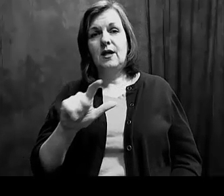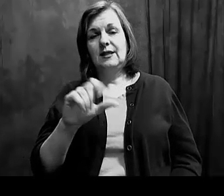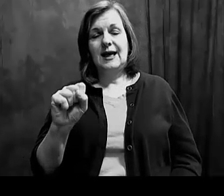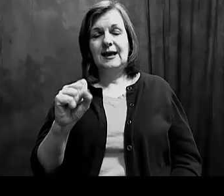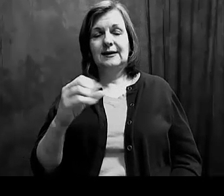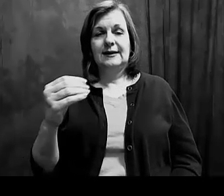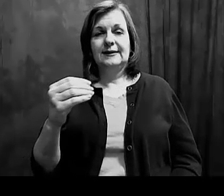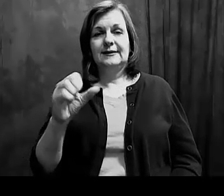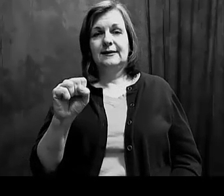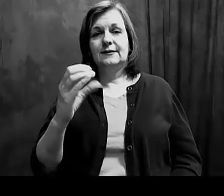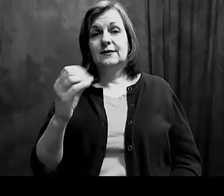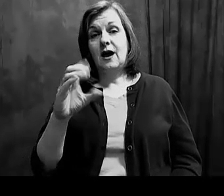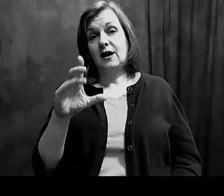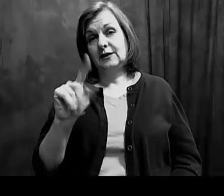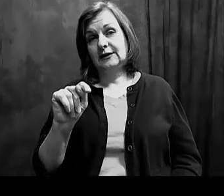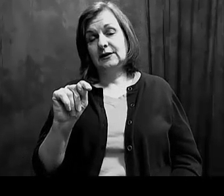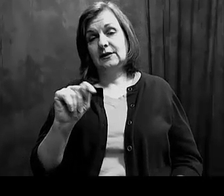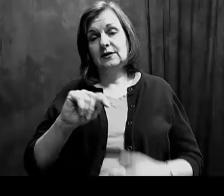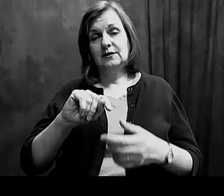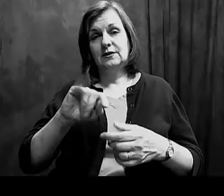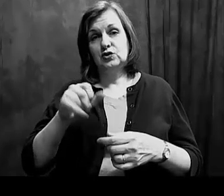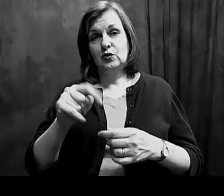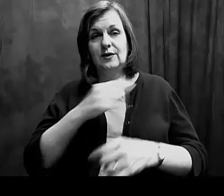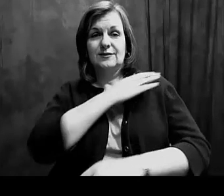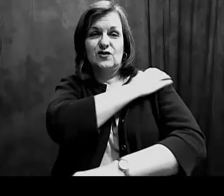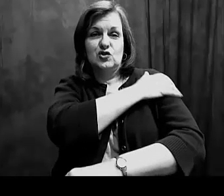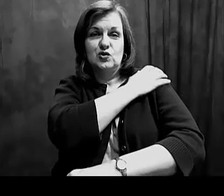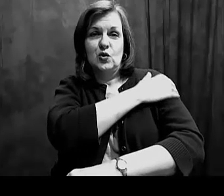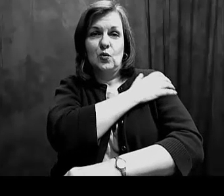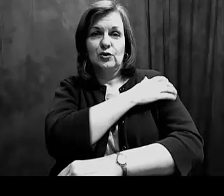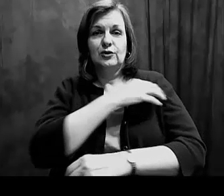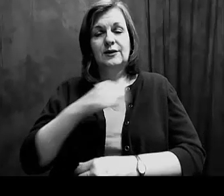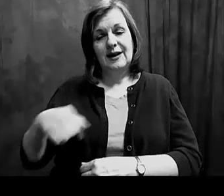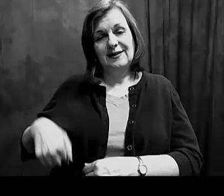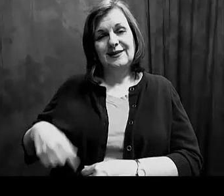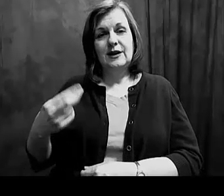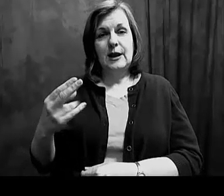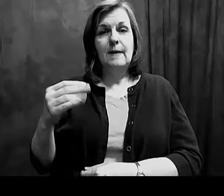allow your shoulder or your hip to move